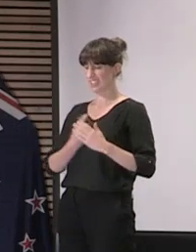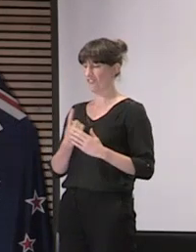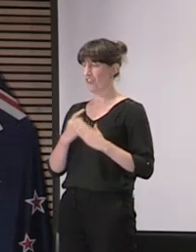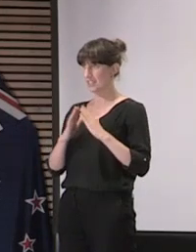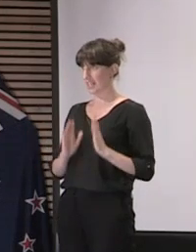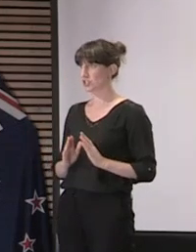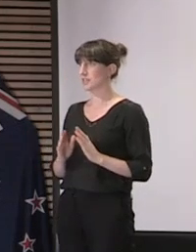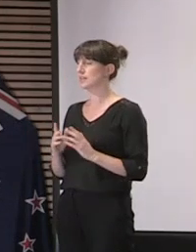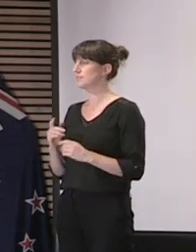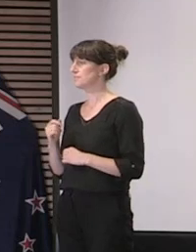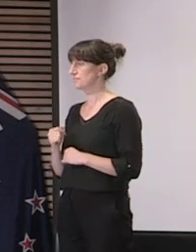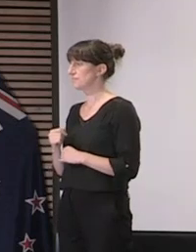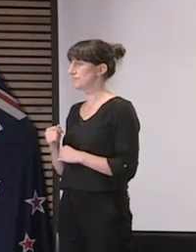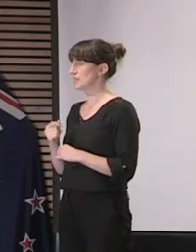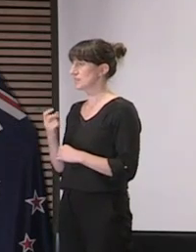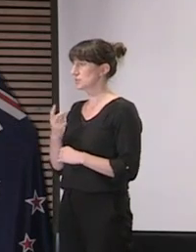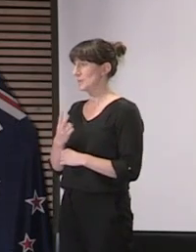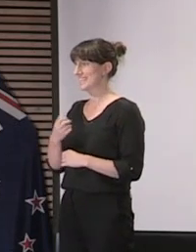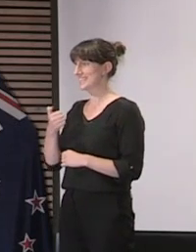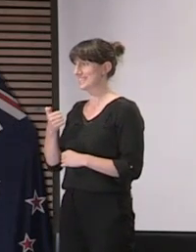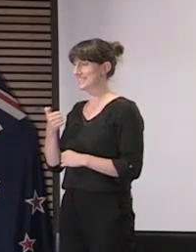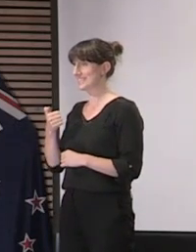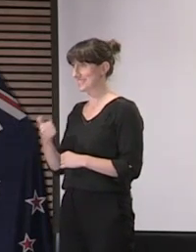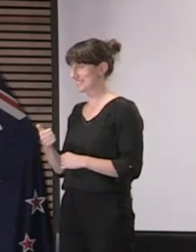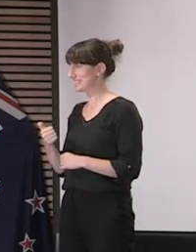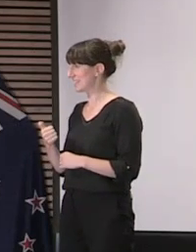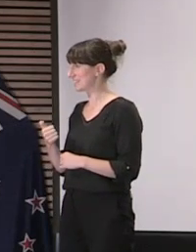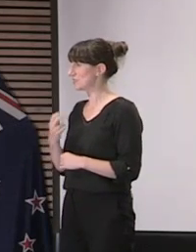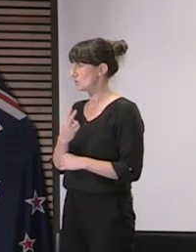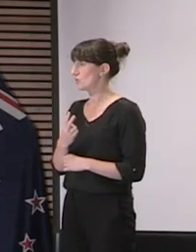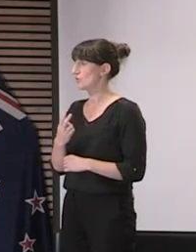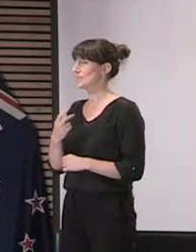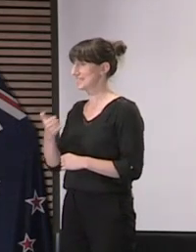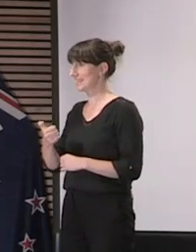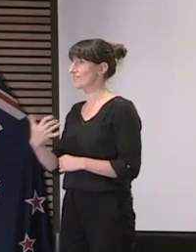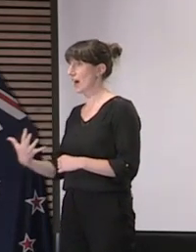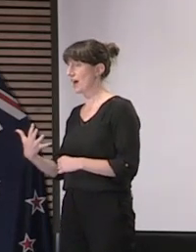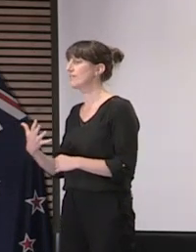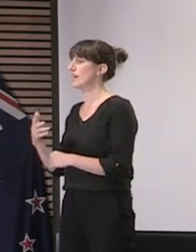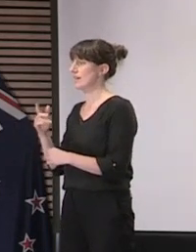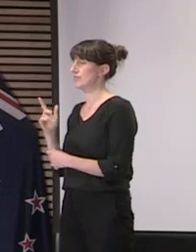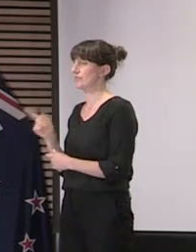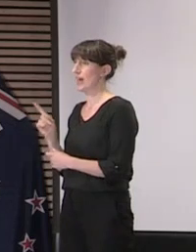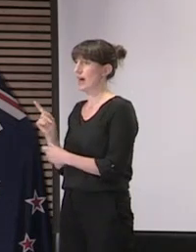are sworn officers and 274 are